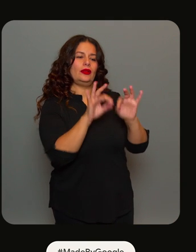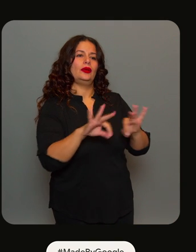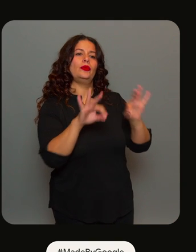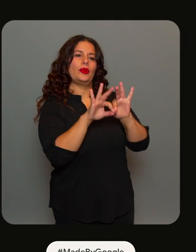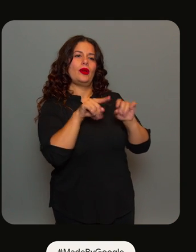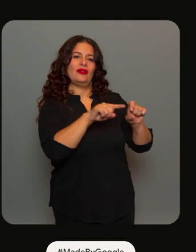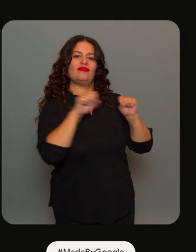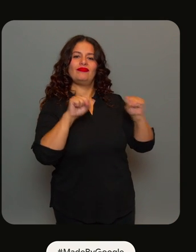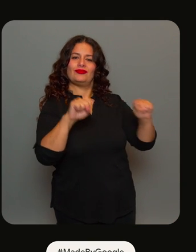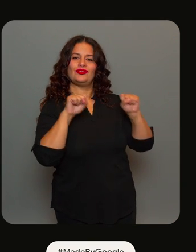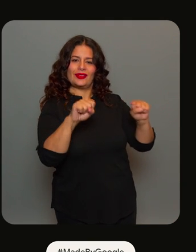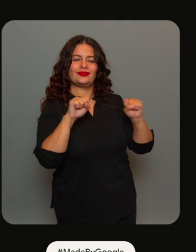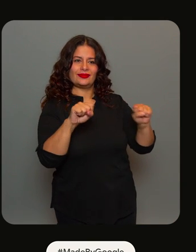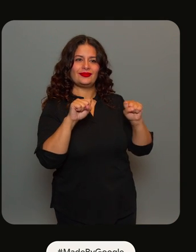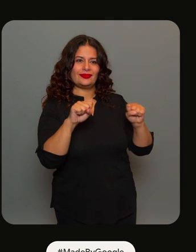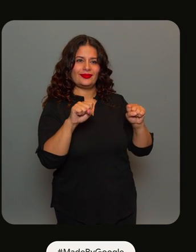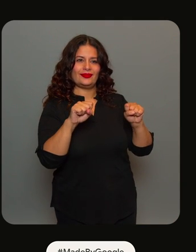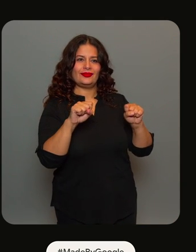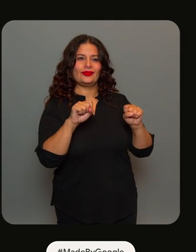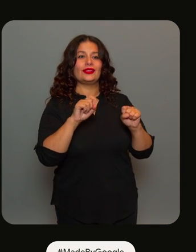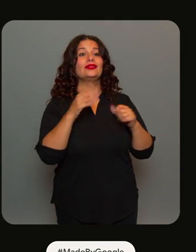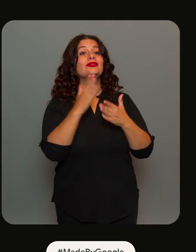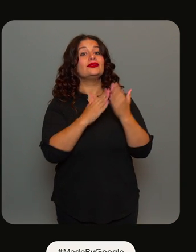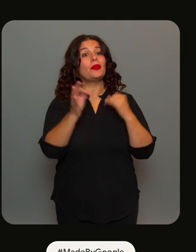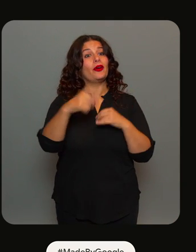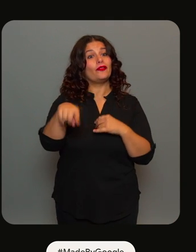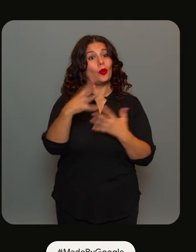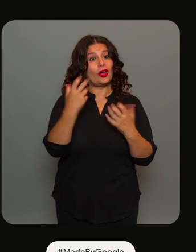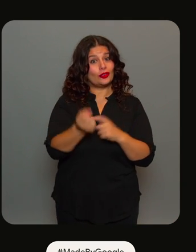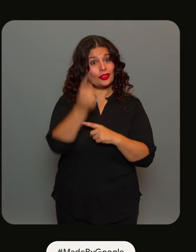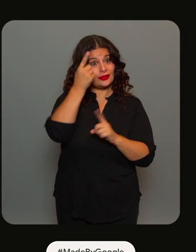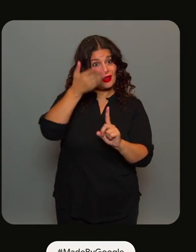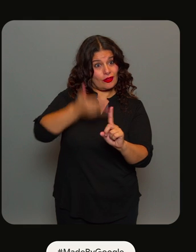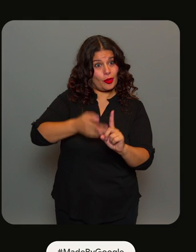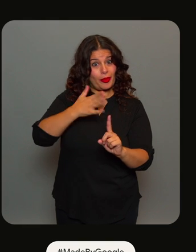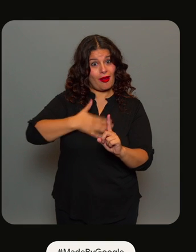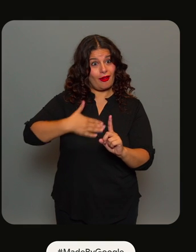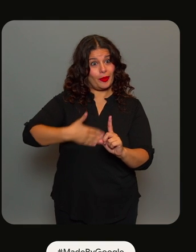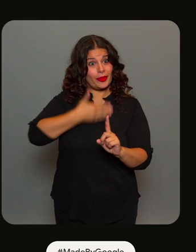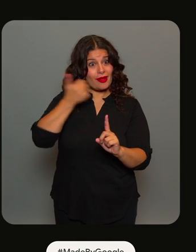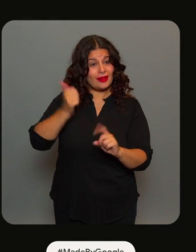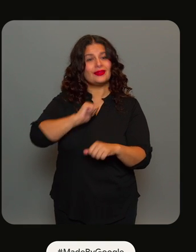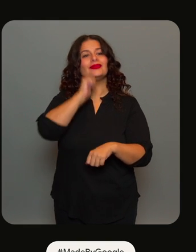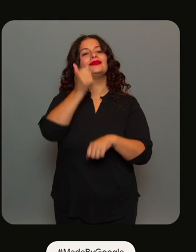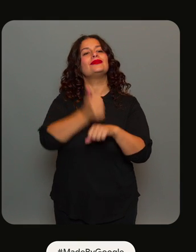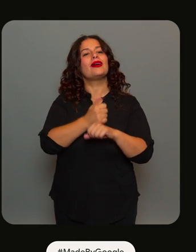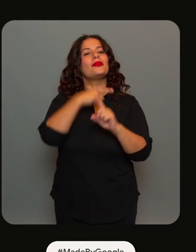So, for those looking to get a better understanding of their bodies, and establish a healthy, positive relationship with